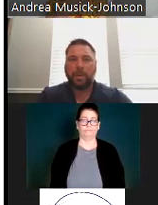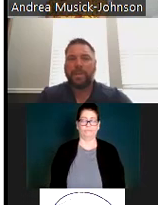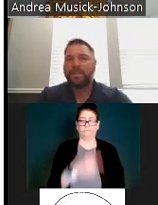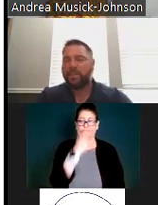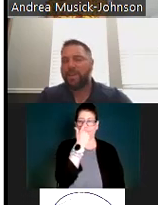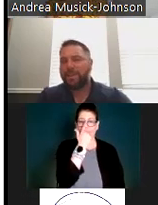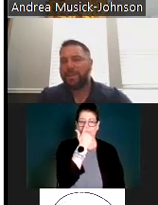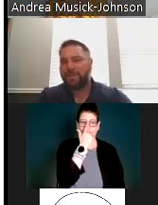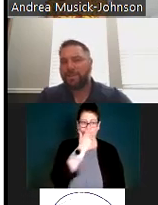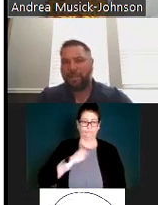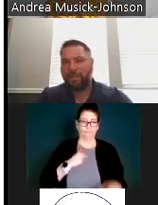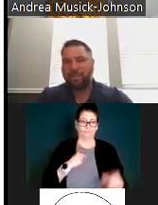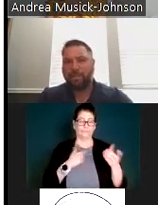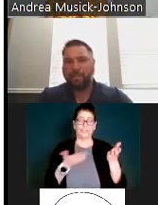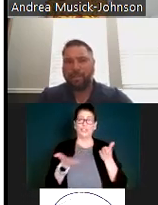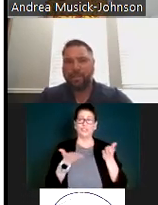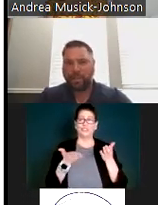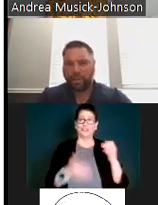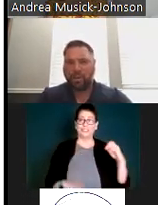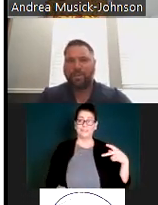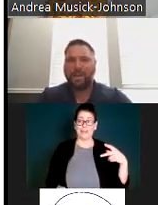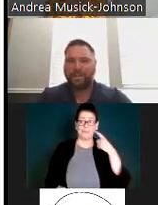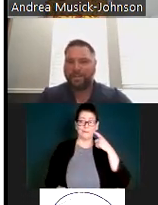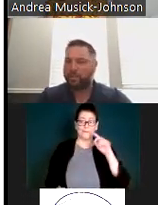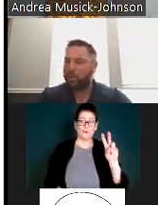This is your VINE service map. This is the current VINE service map. There's